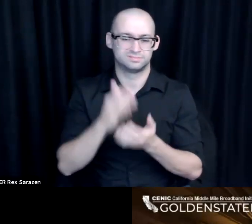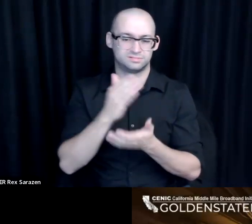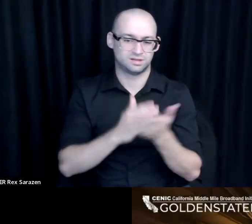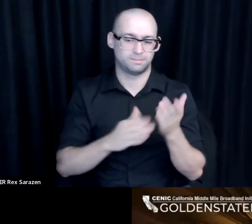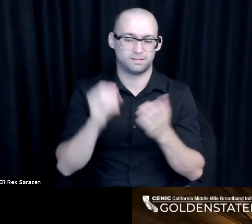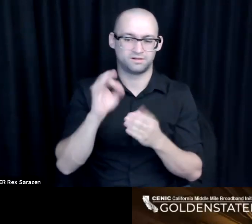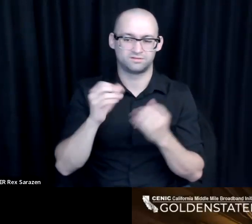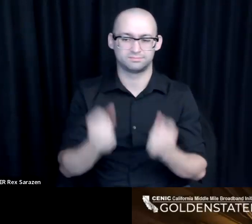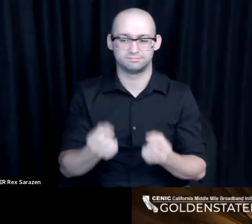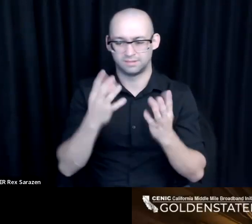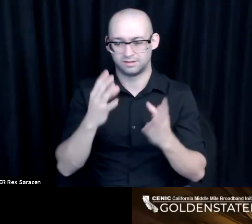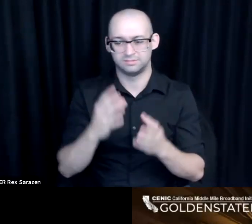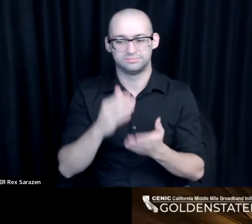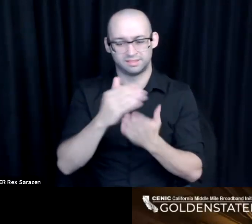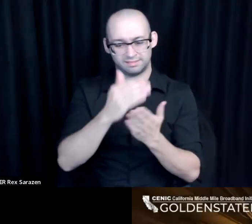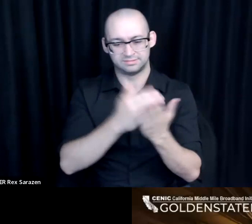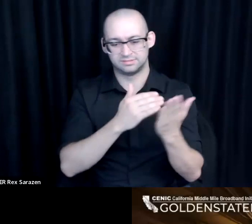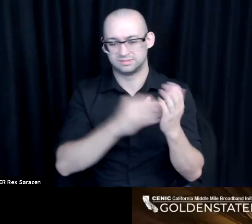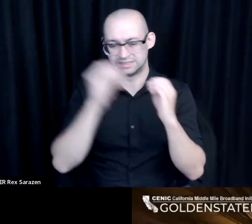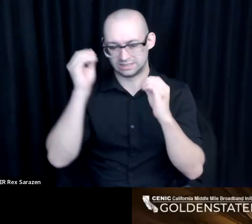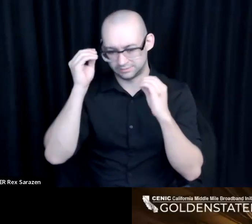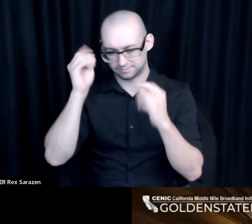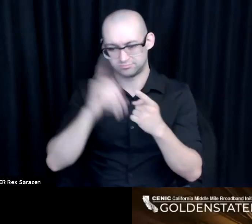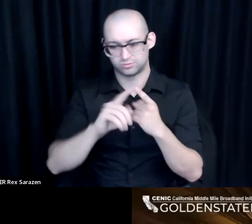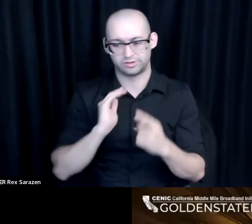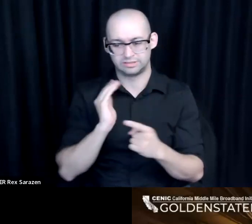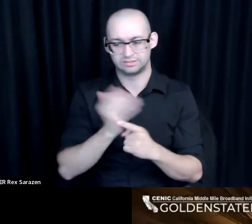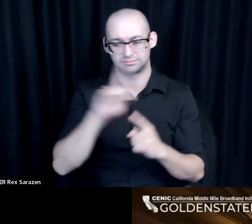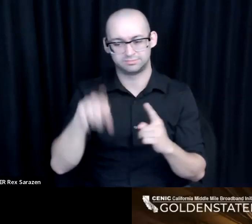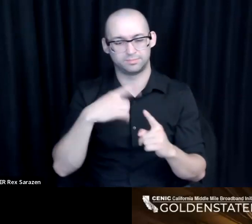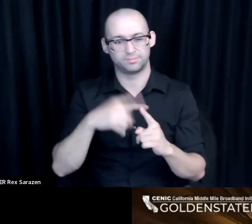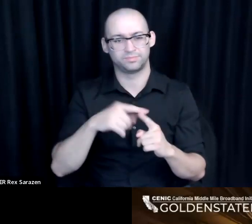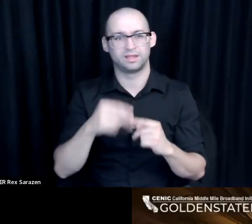learnings that have been shared with us, are about you know, at the high level with all of